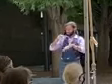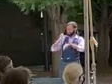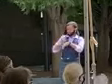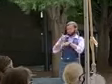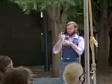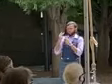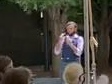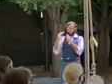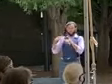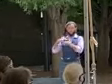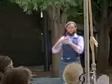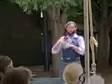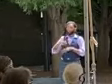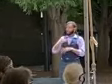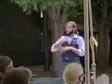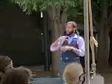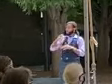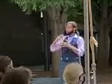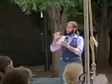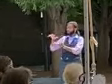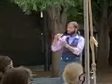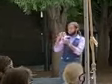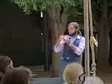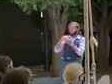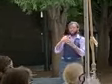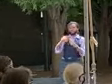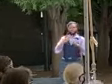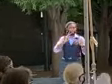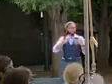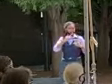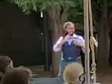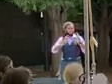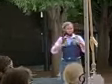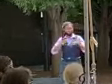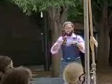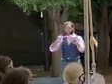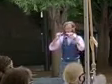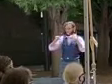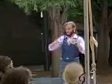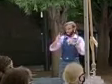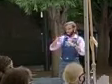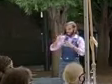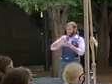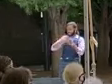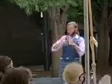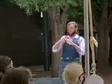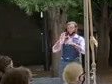Congress appropriates monies, citizens donate, architects design, and builders build.